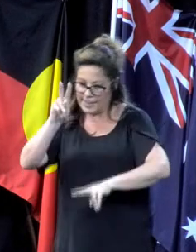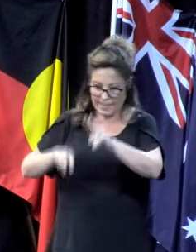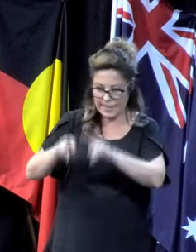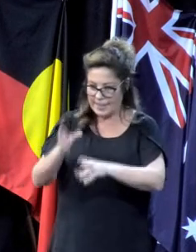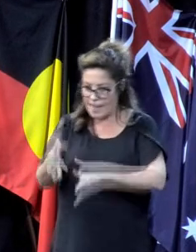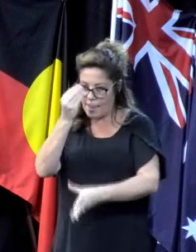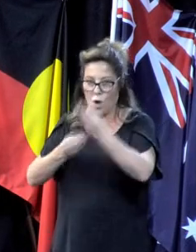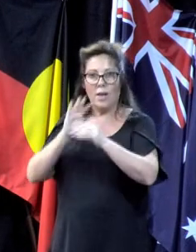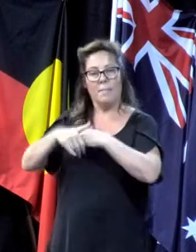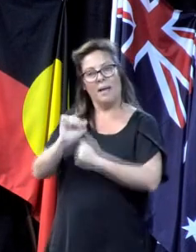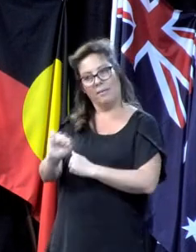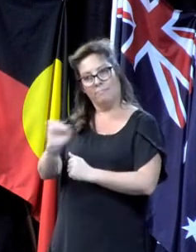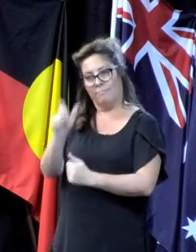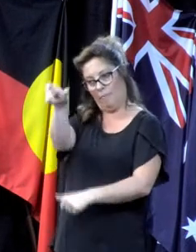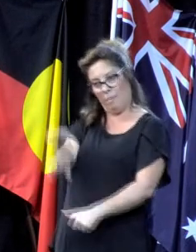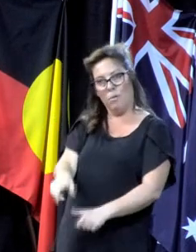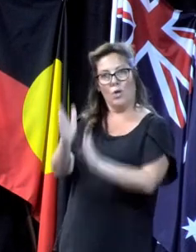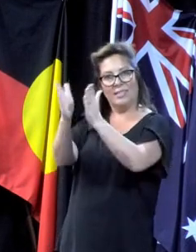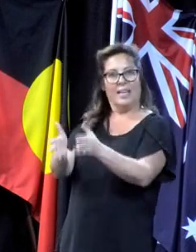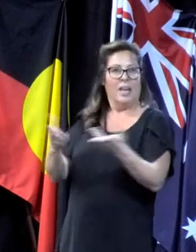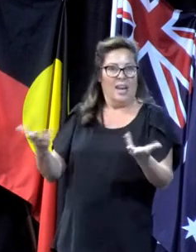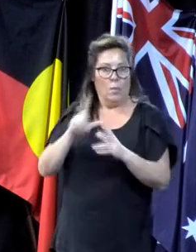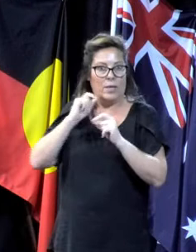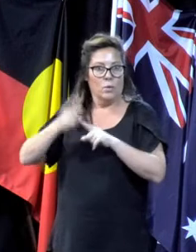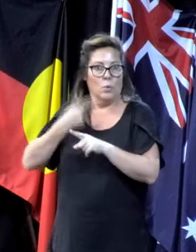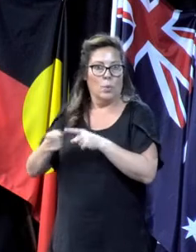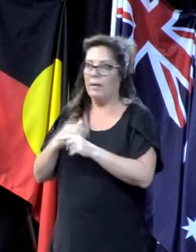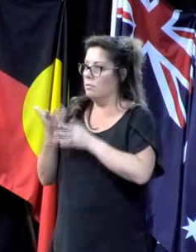But our teachers and as have been shared previously,